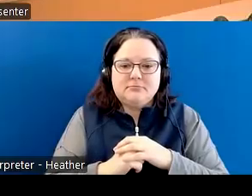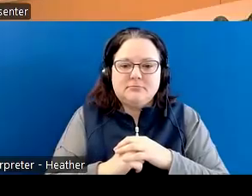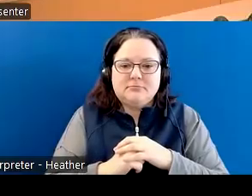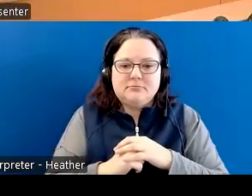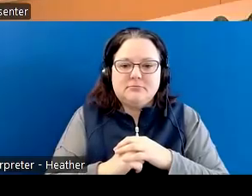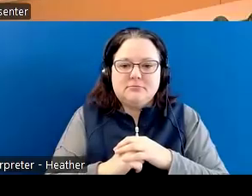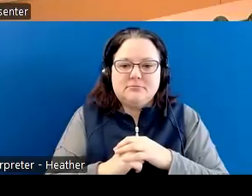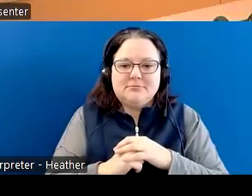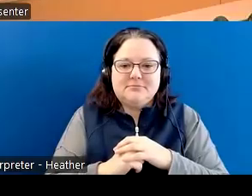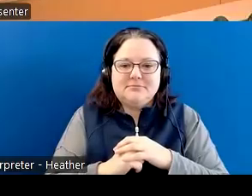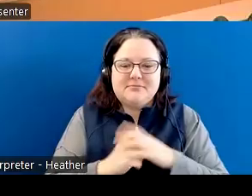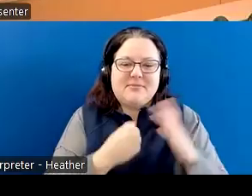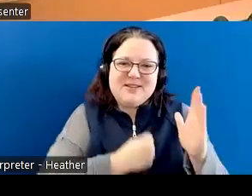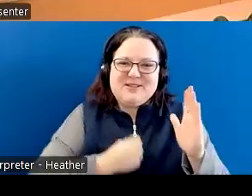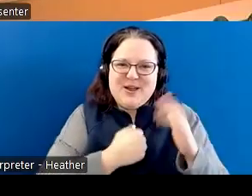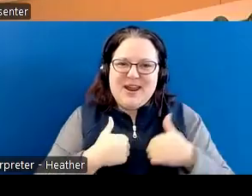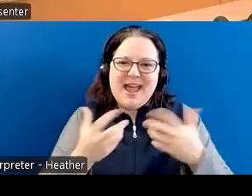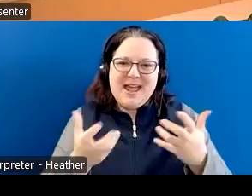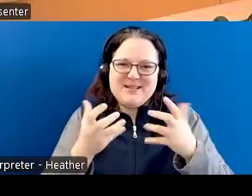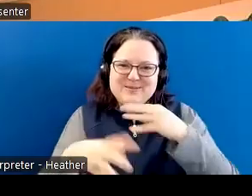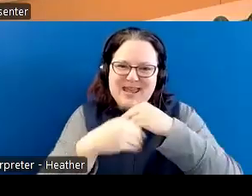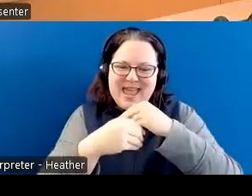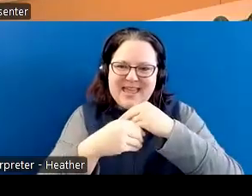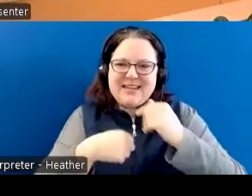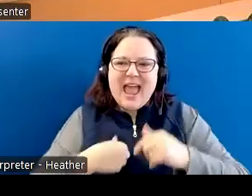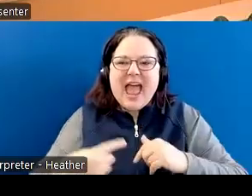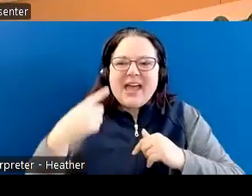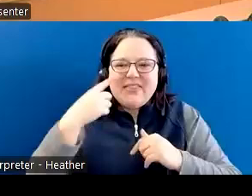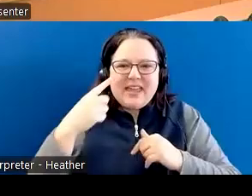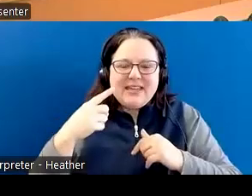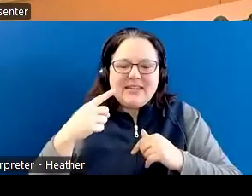Sorry, I just want to add something that um I think this should be becoming the norm,